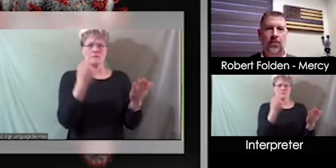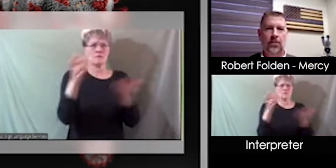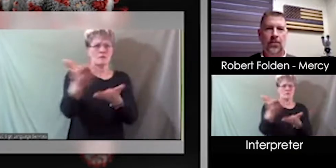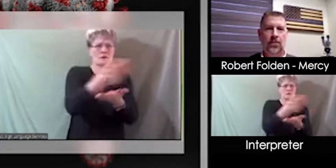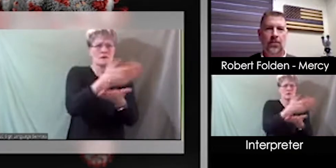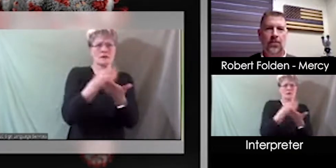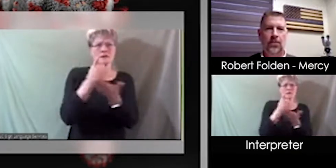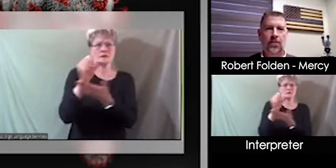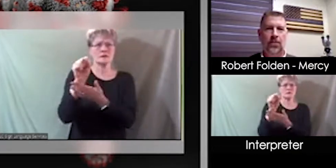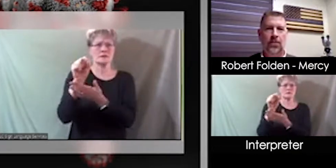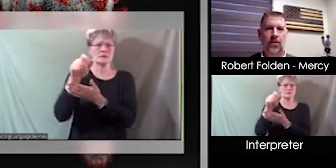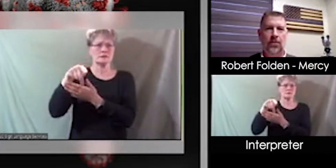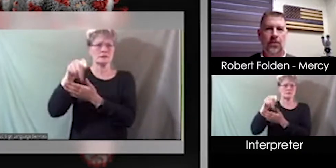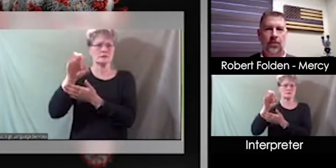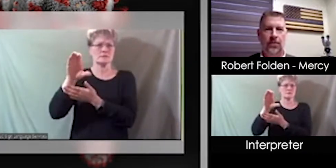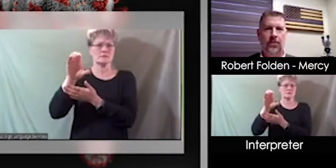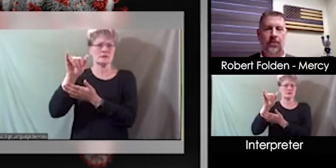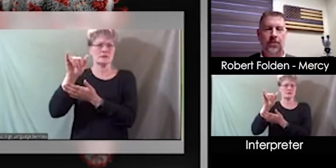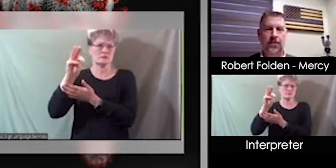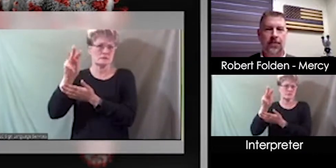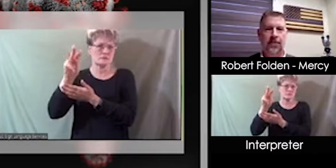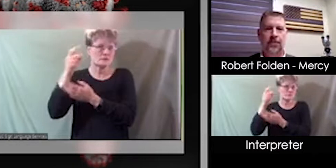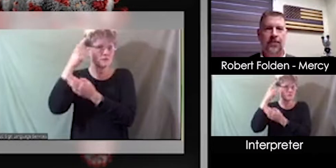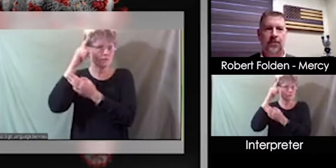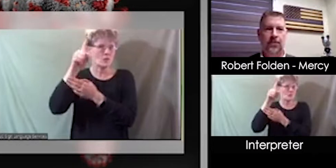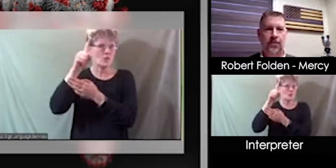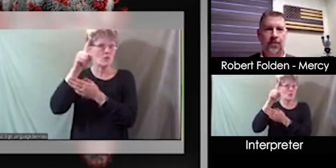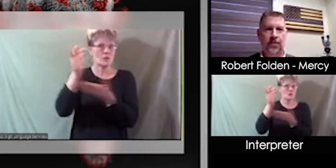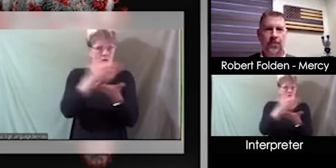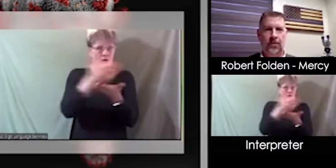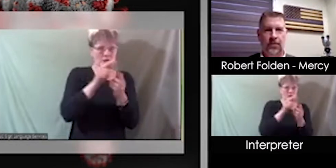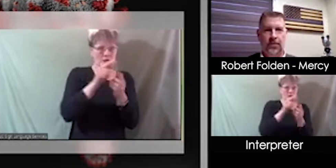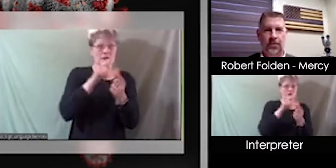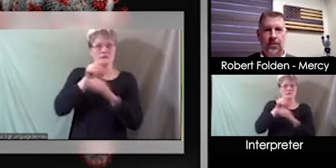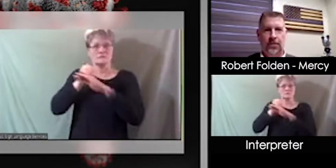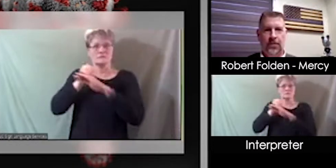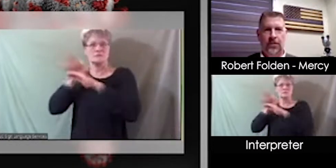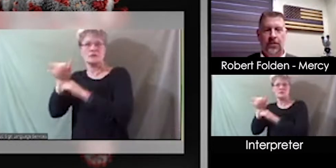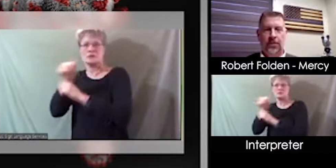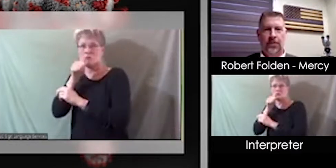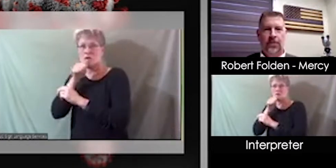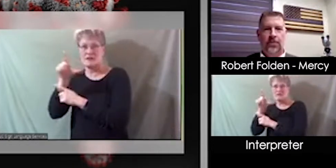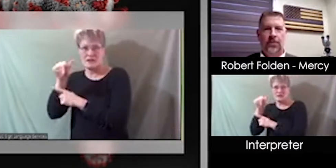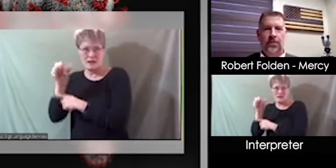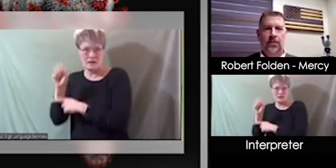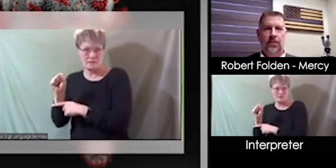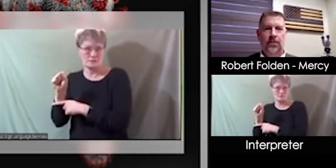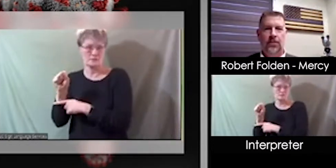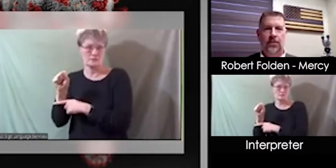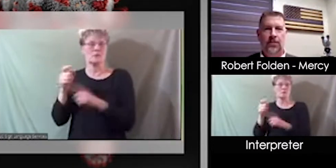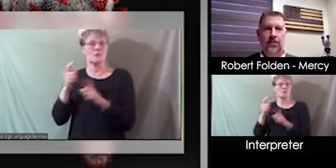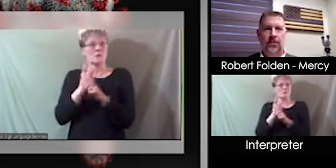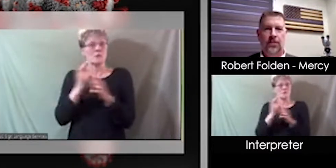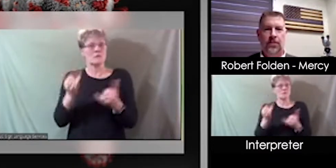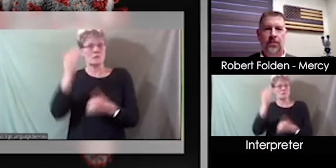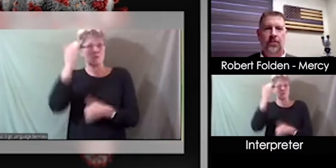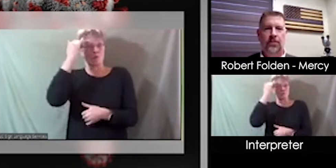Right now we the only the only limitation that we know of with private labs is that it's a longer turn around time so it might